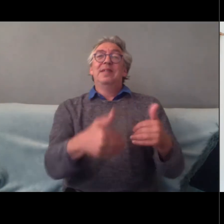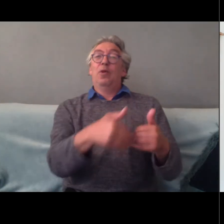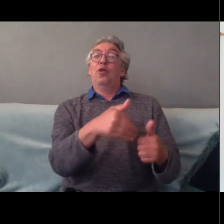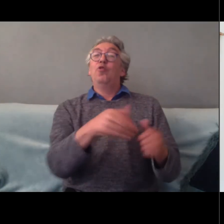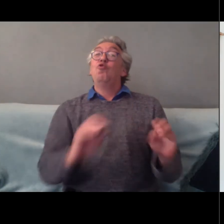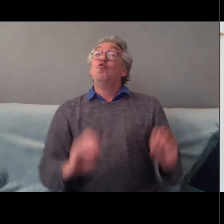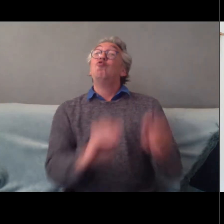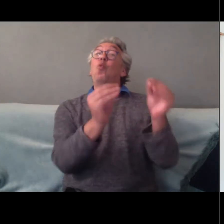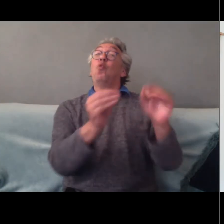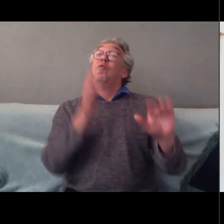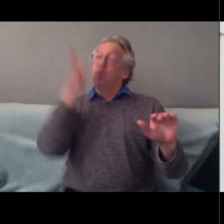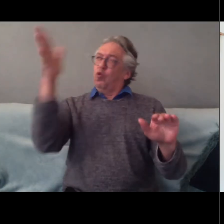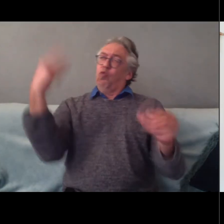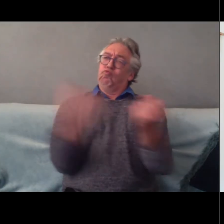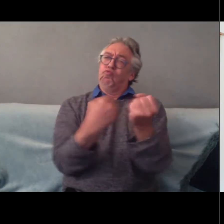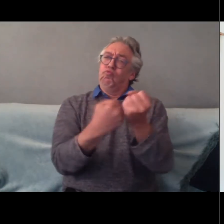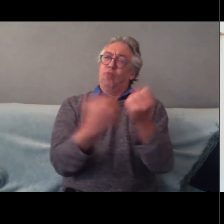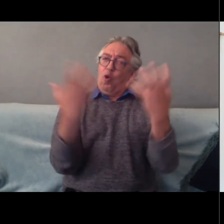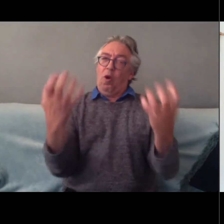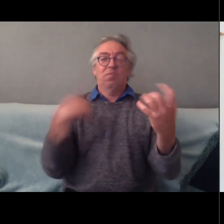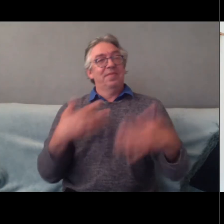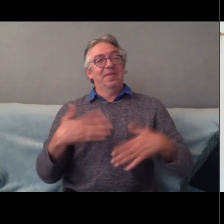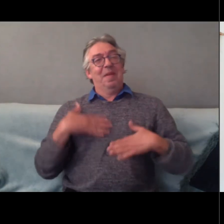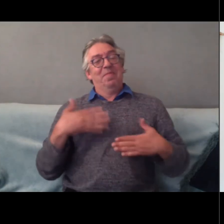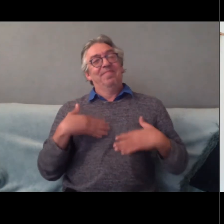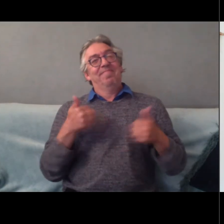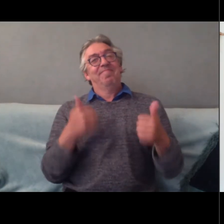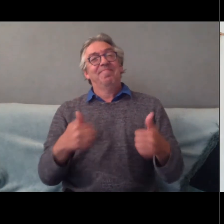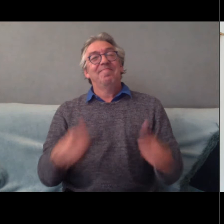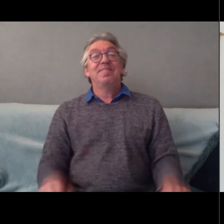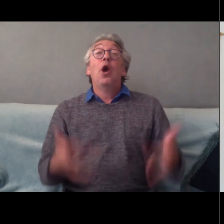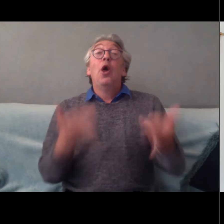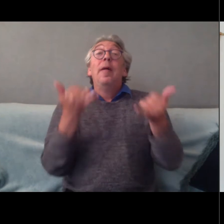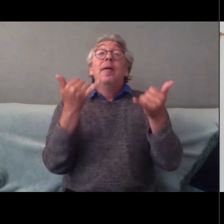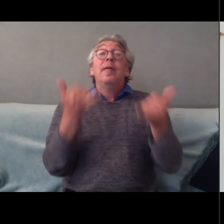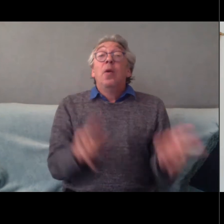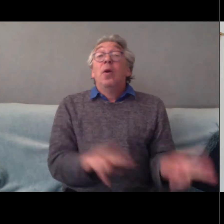Now I'd like to give the floor to Maria Gonzalez and Zrinka Delic.